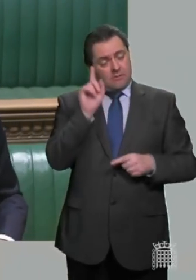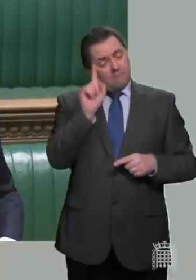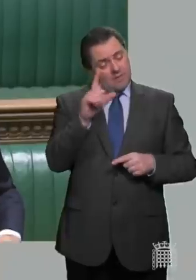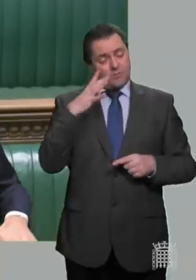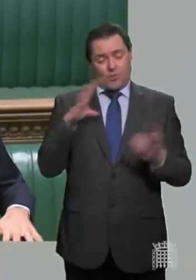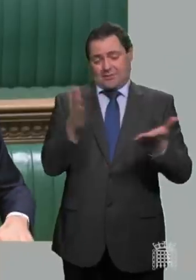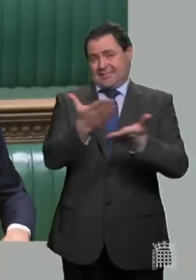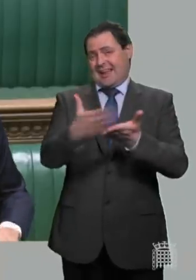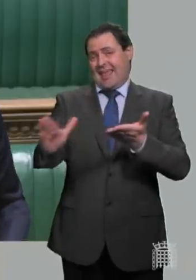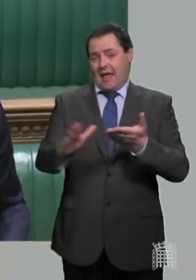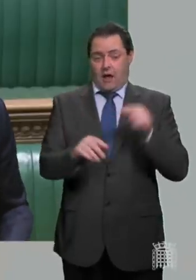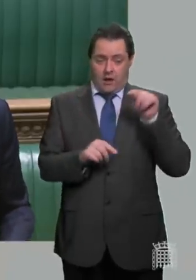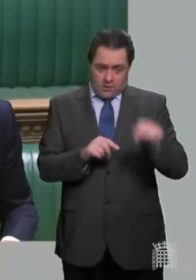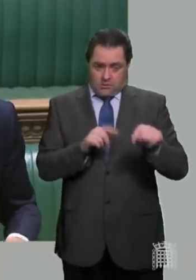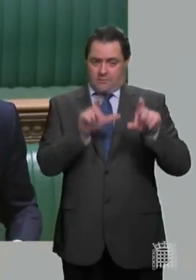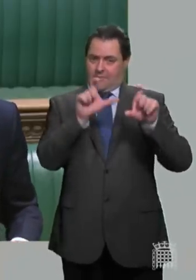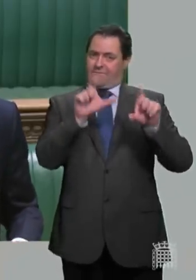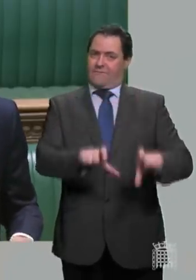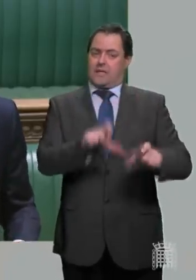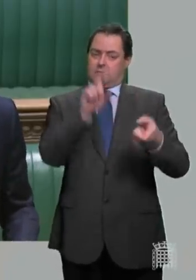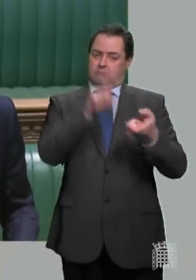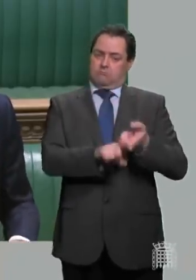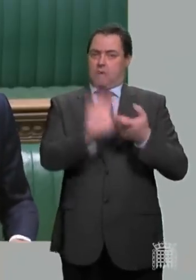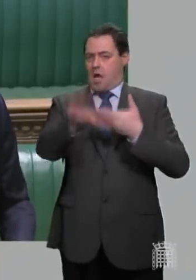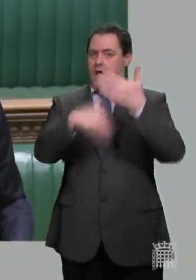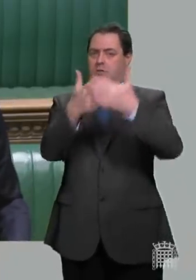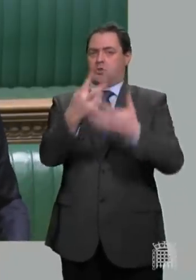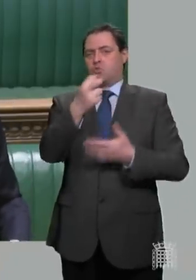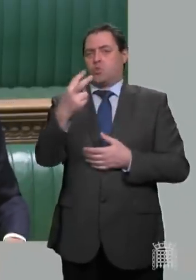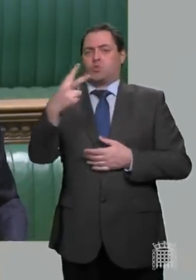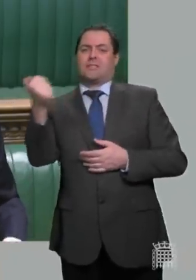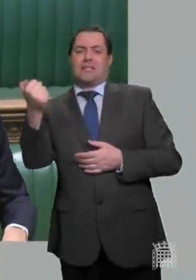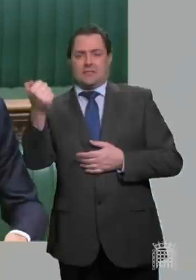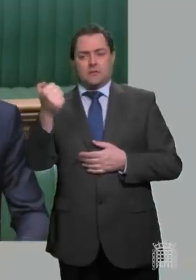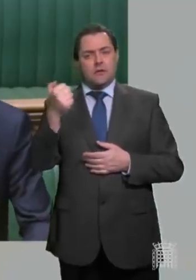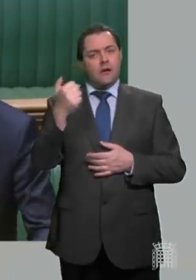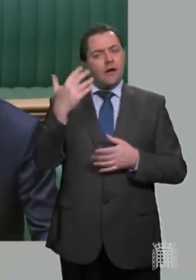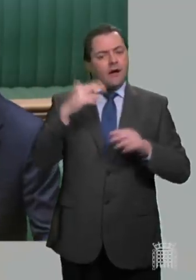this policy does remove the incremental benefit created had thresholds continued